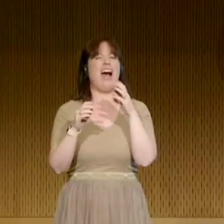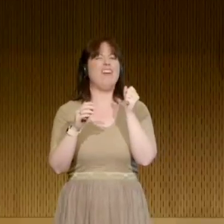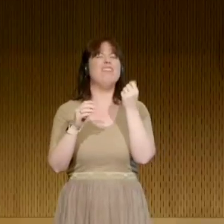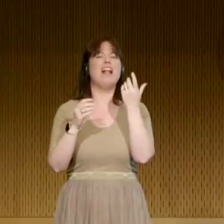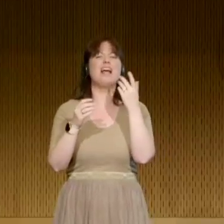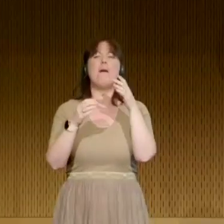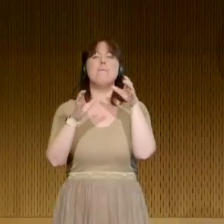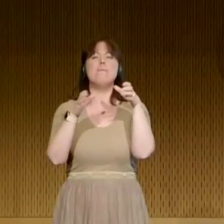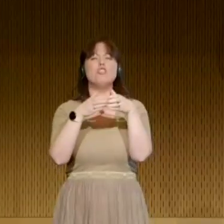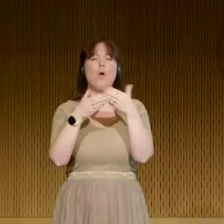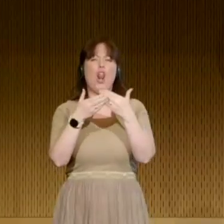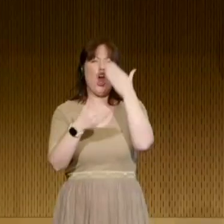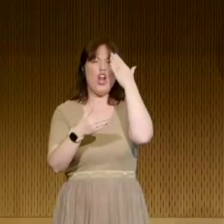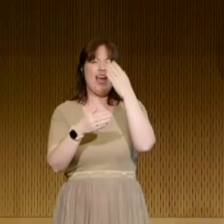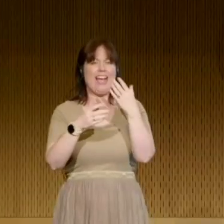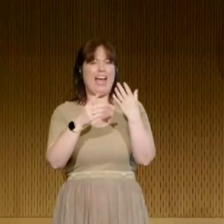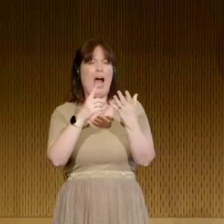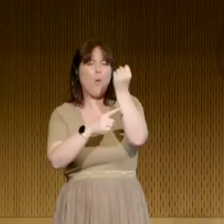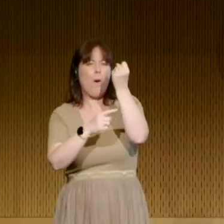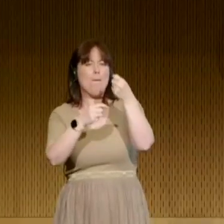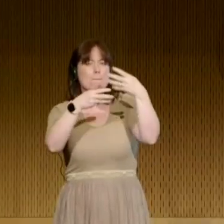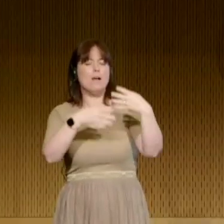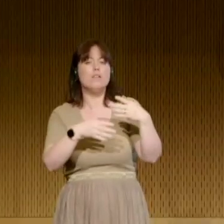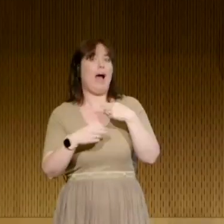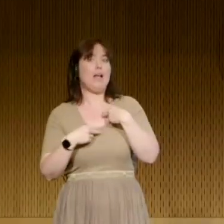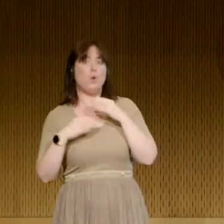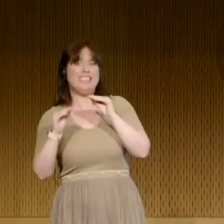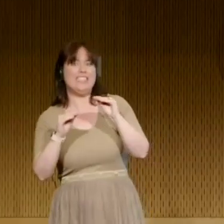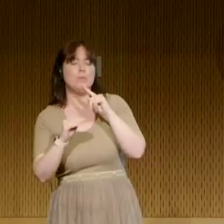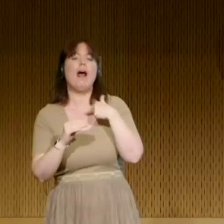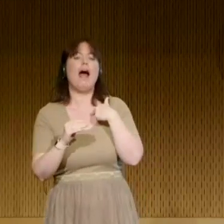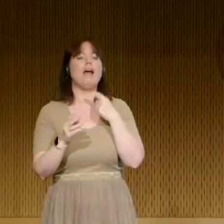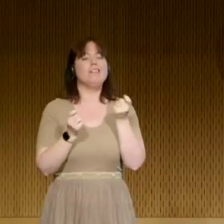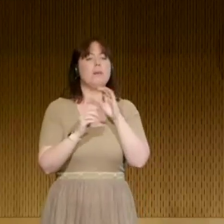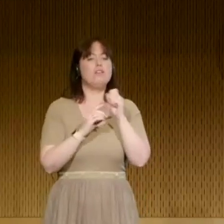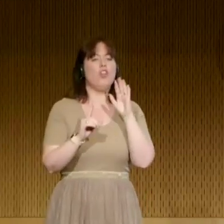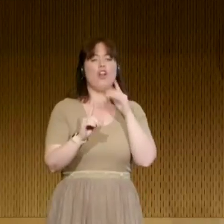don't come in and teach, I come in and facilitate learning. But the really important piece of this